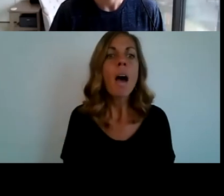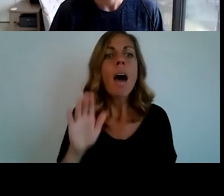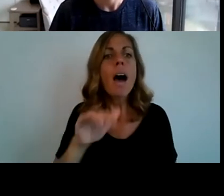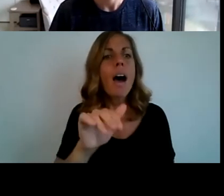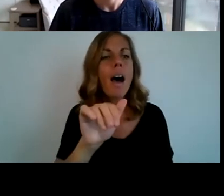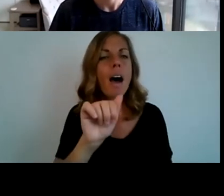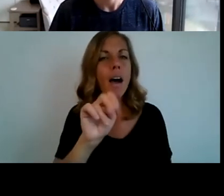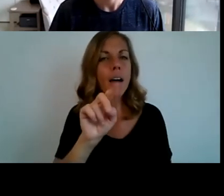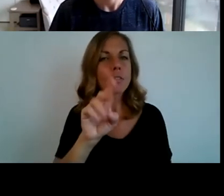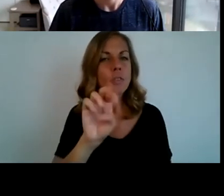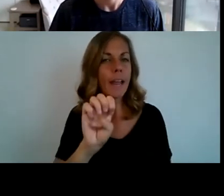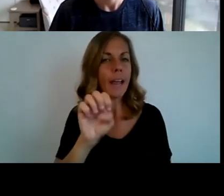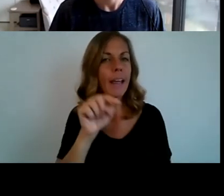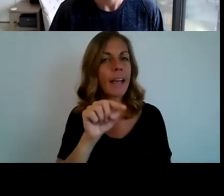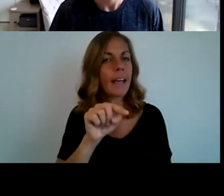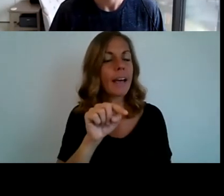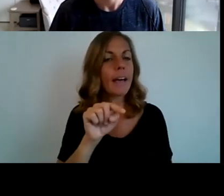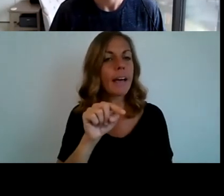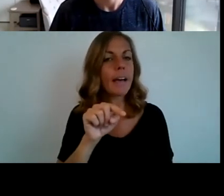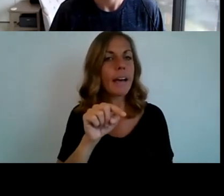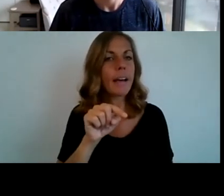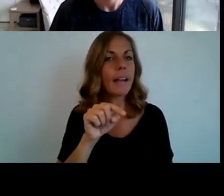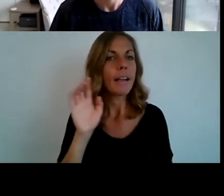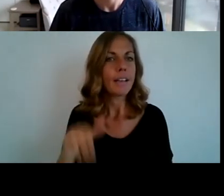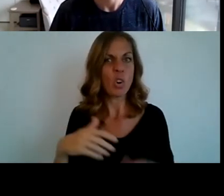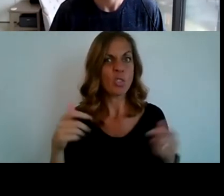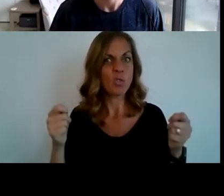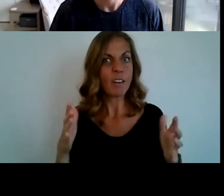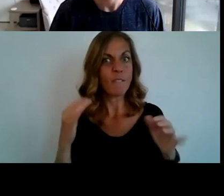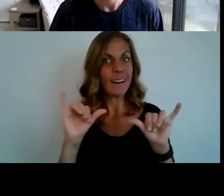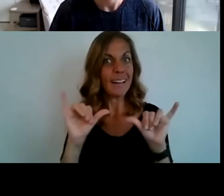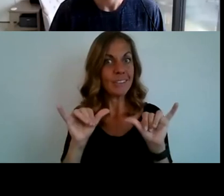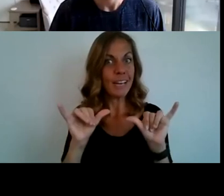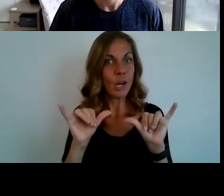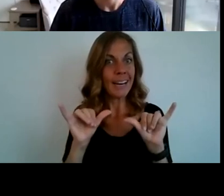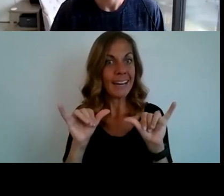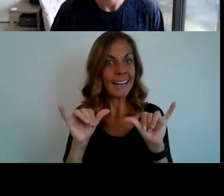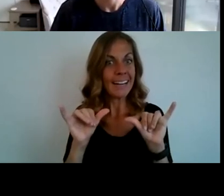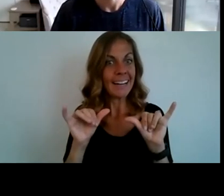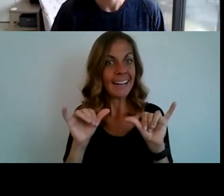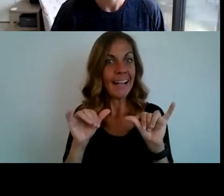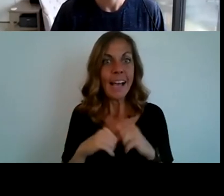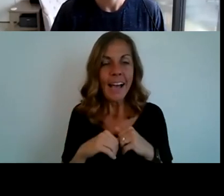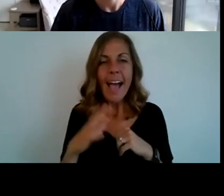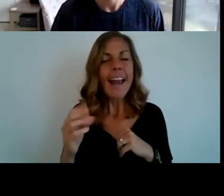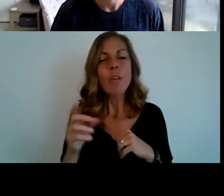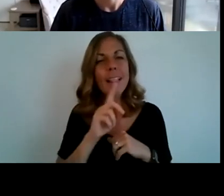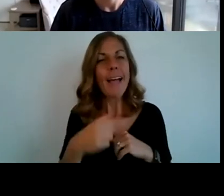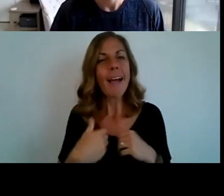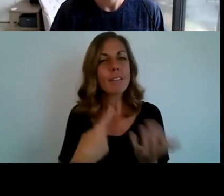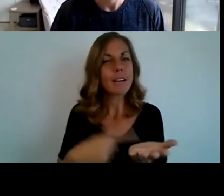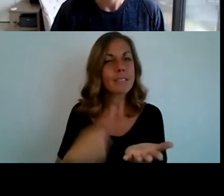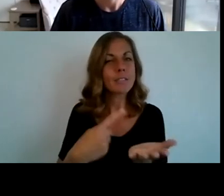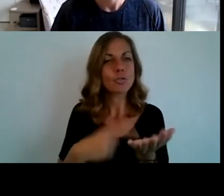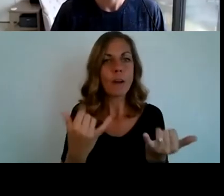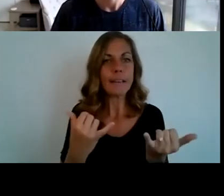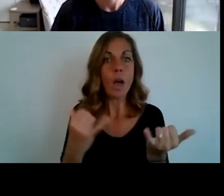of engineering. There's this conversation around, okay, people more productive in some